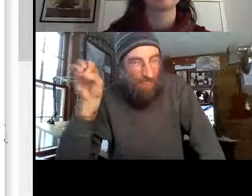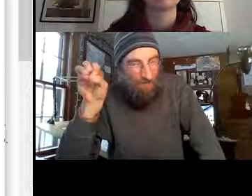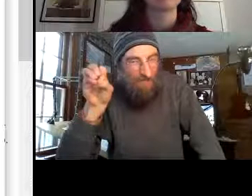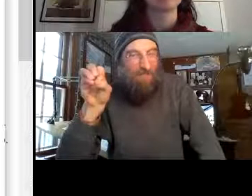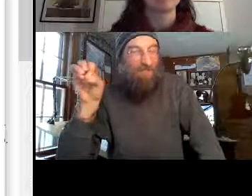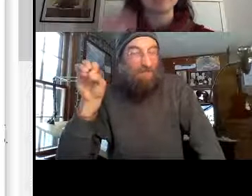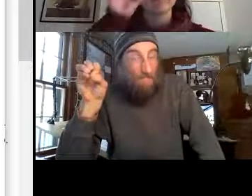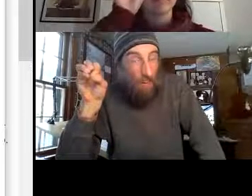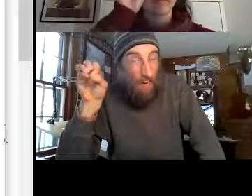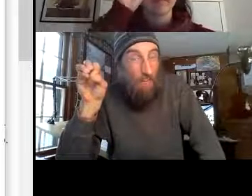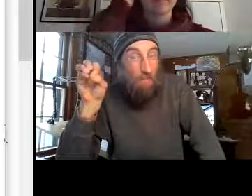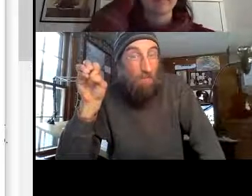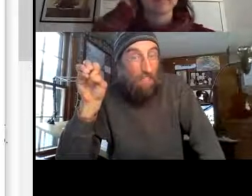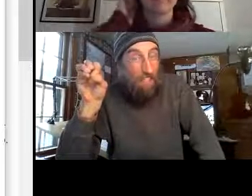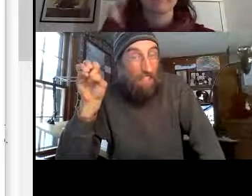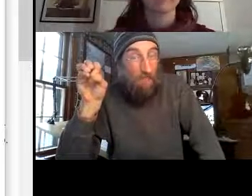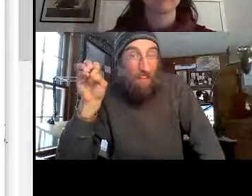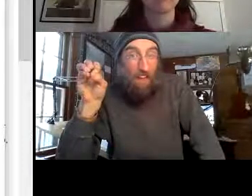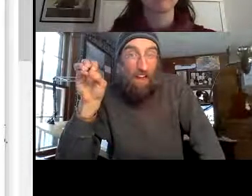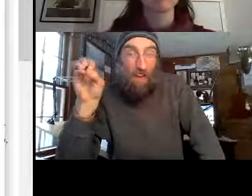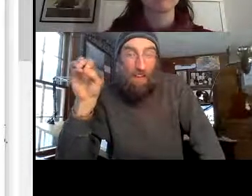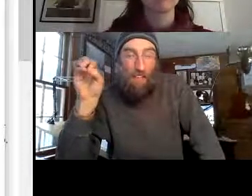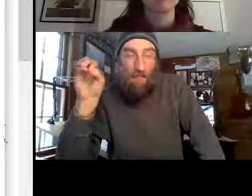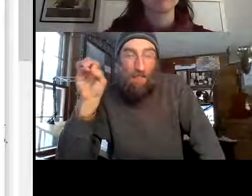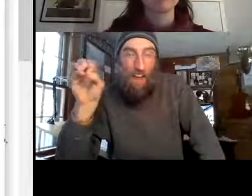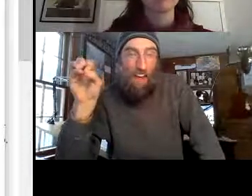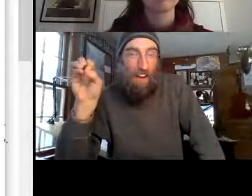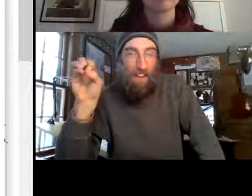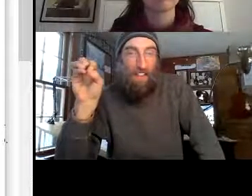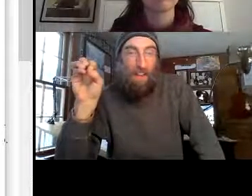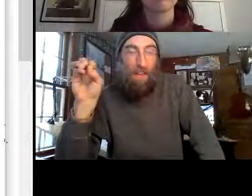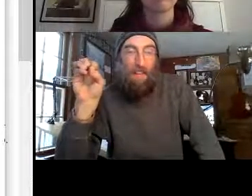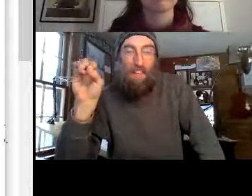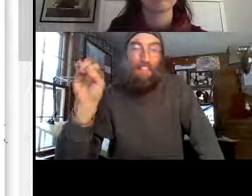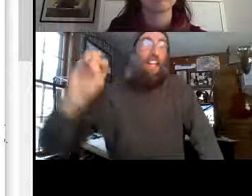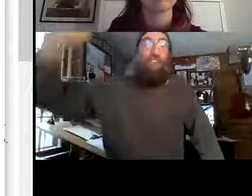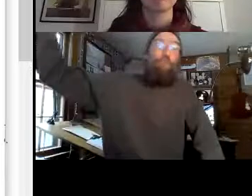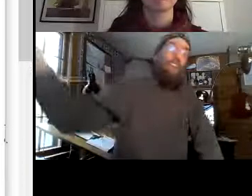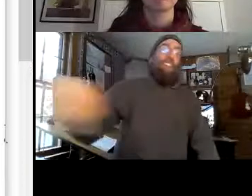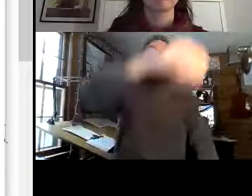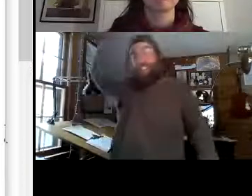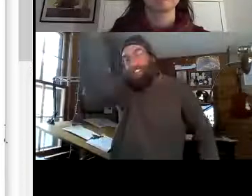is strange but easy to read? Or this fine artist, who spent his life painting